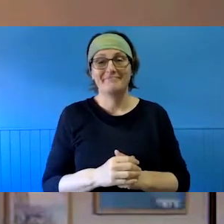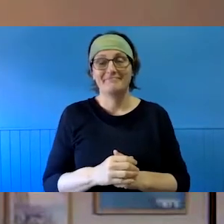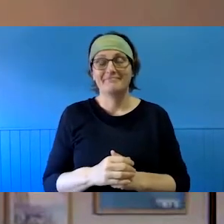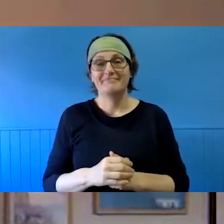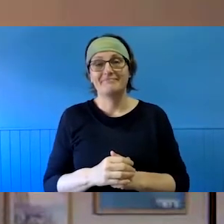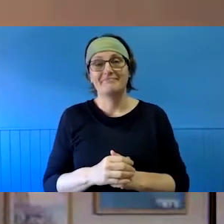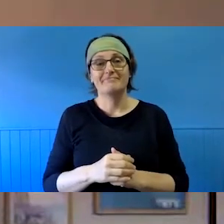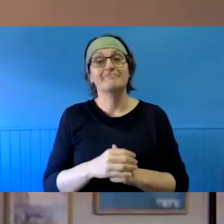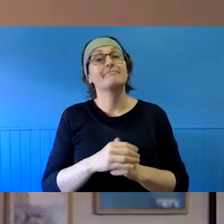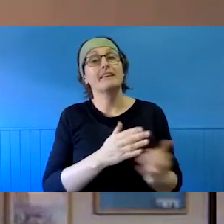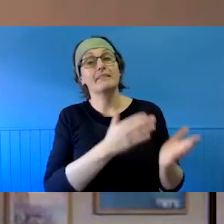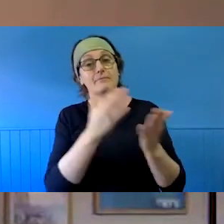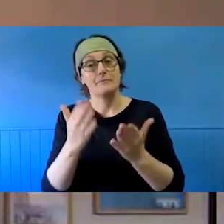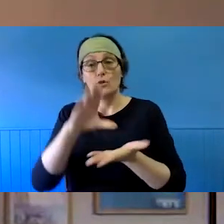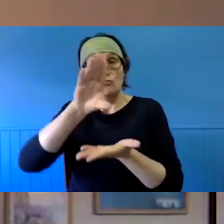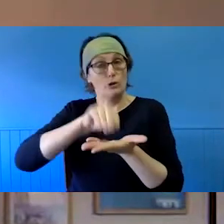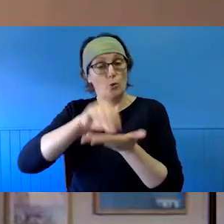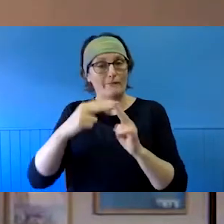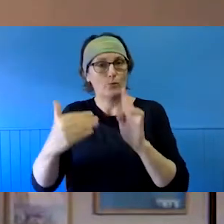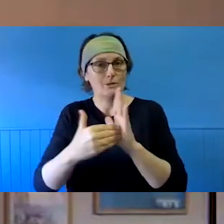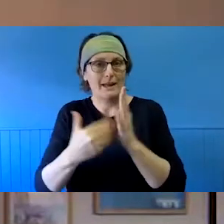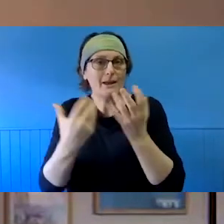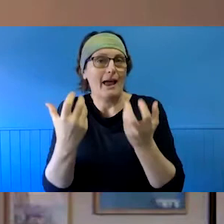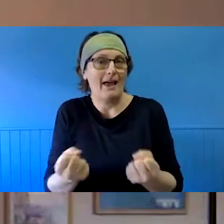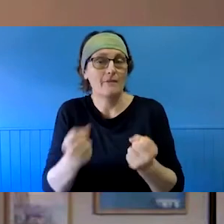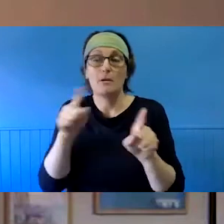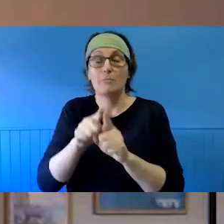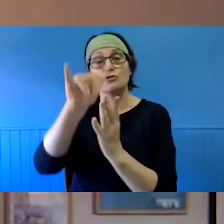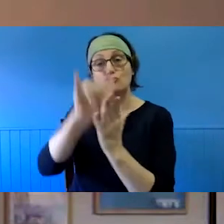Finally, a recording of today's webinar with a transcript will be available after